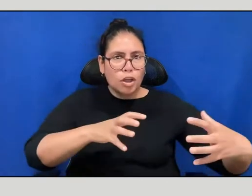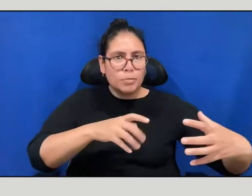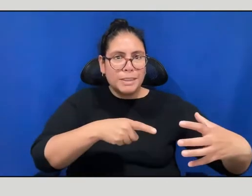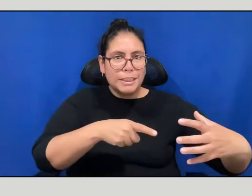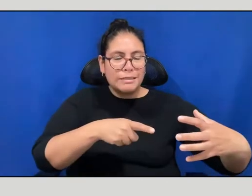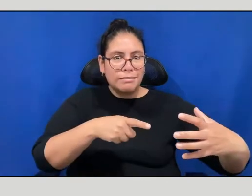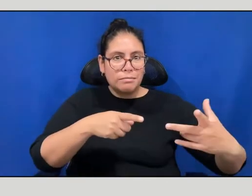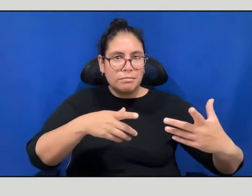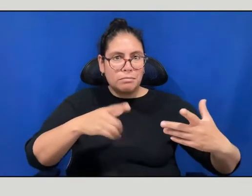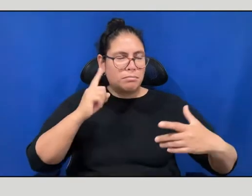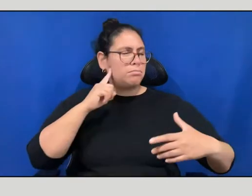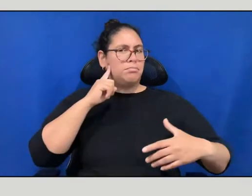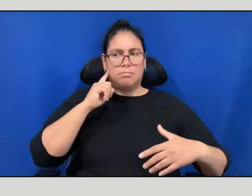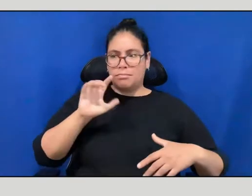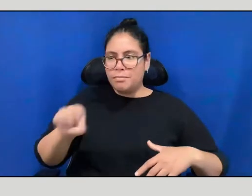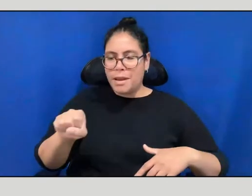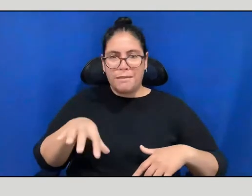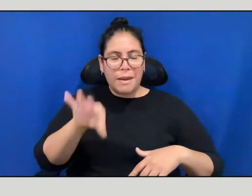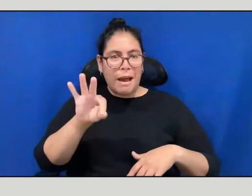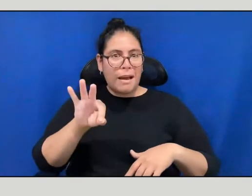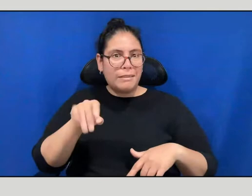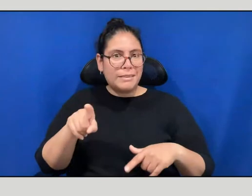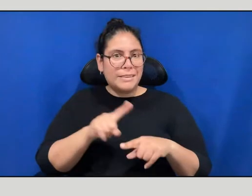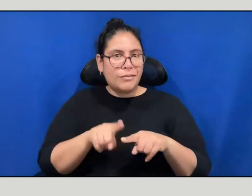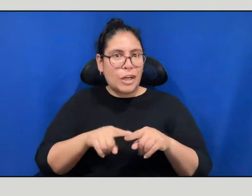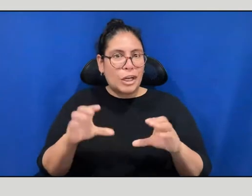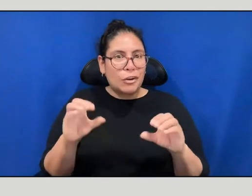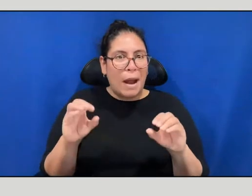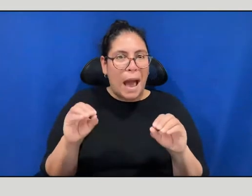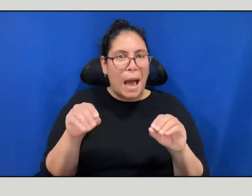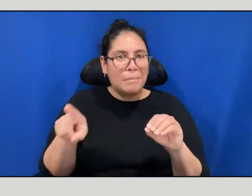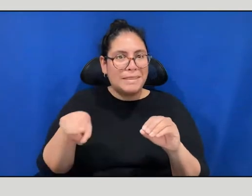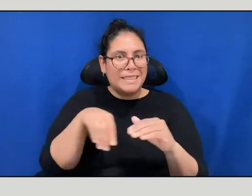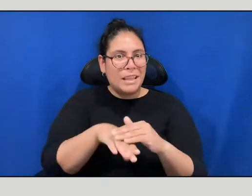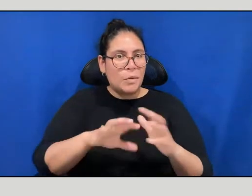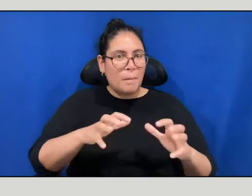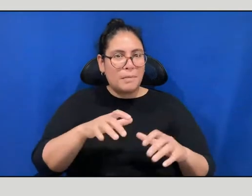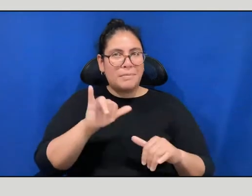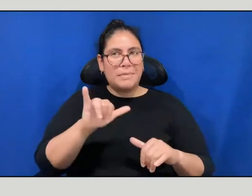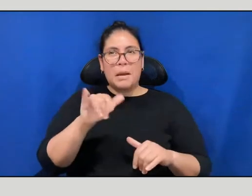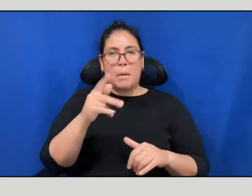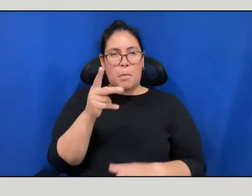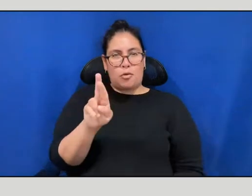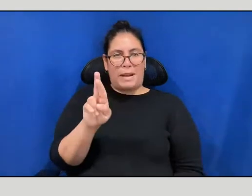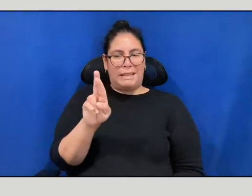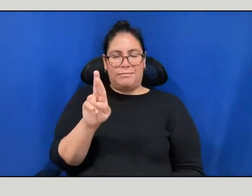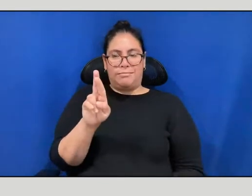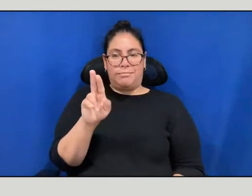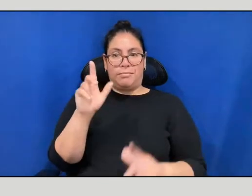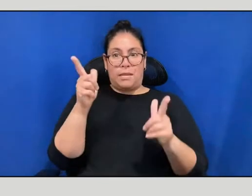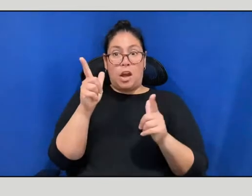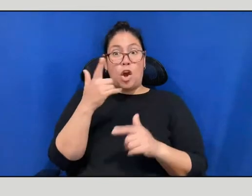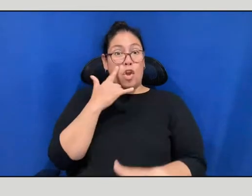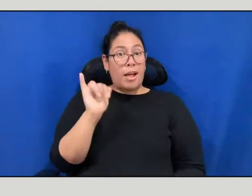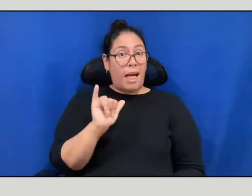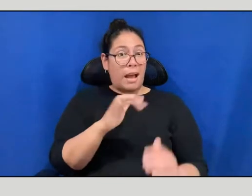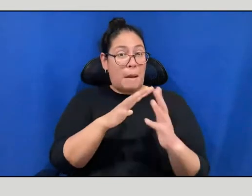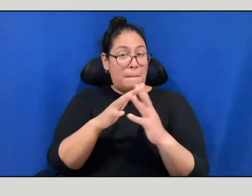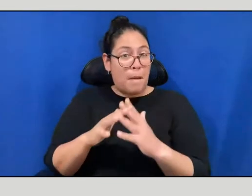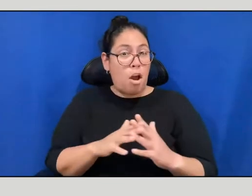of Puerto Ricanness asserting itself even in this most American of landscapes, and I love that, and I love the sense